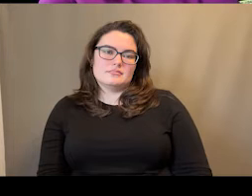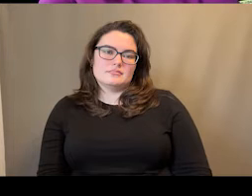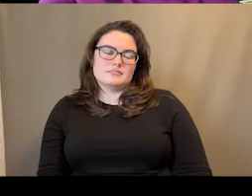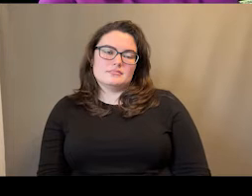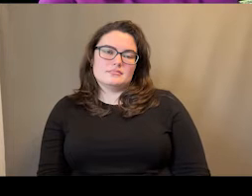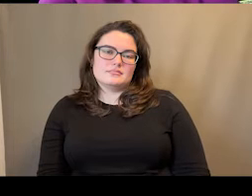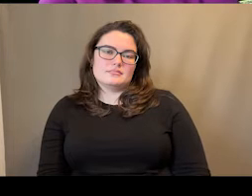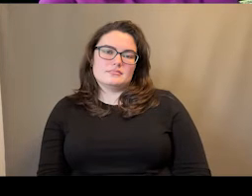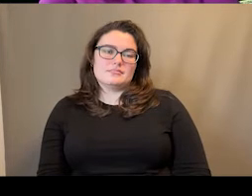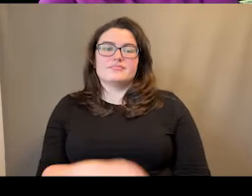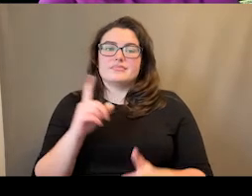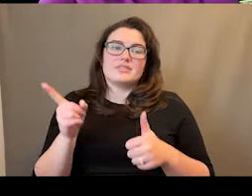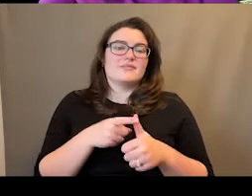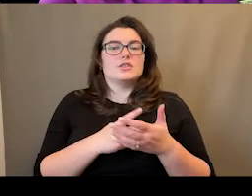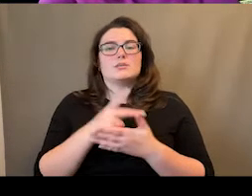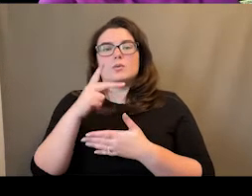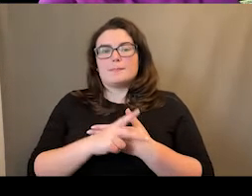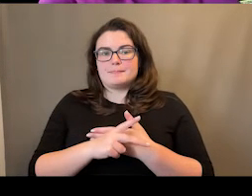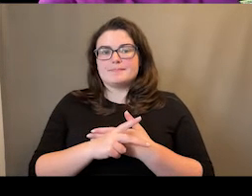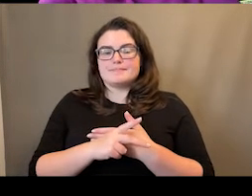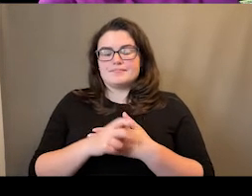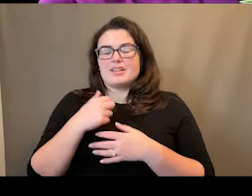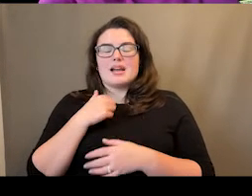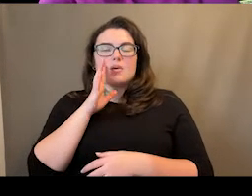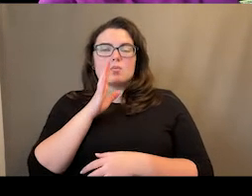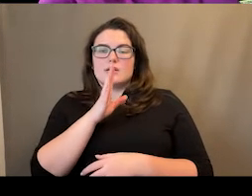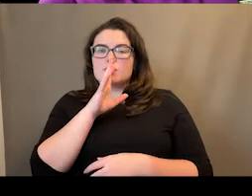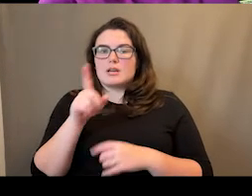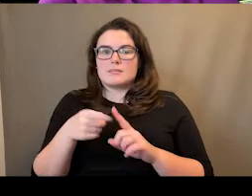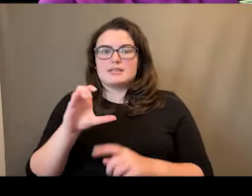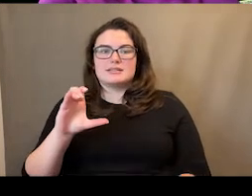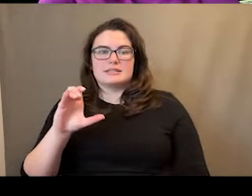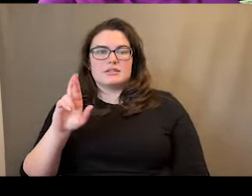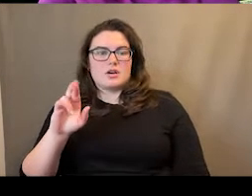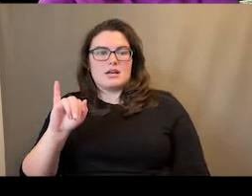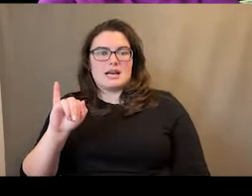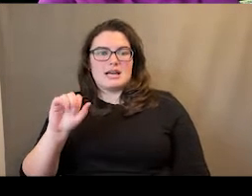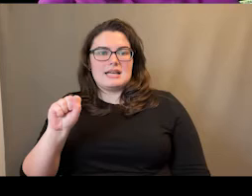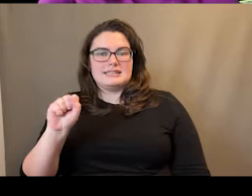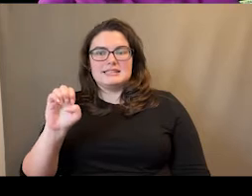The first program I'm going to talk about is CRISES, Centers for Research and